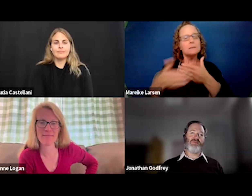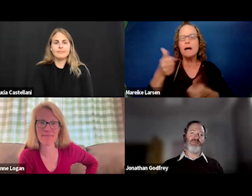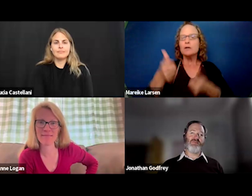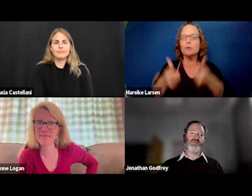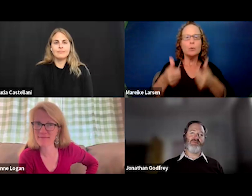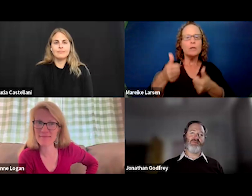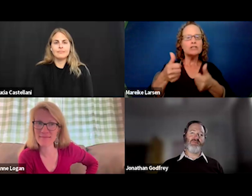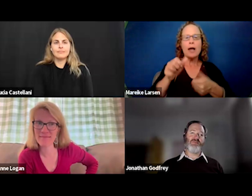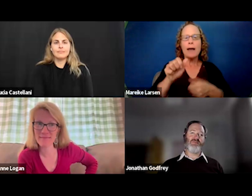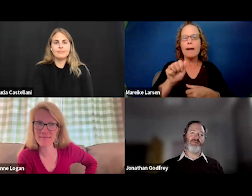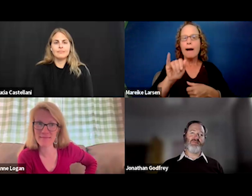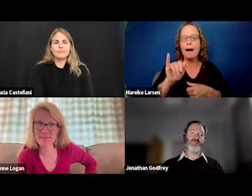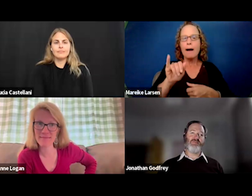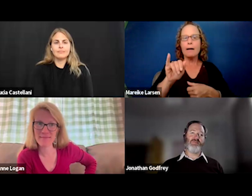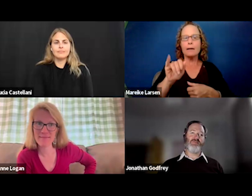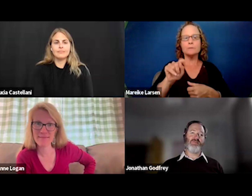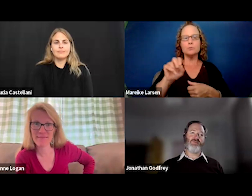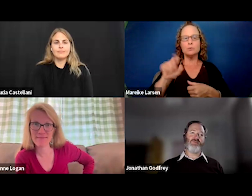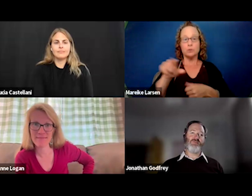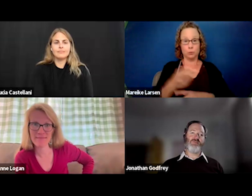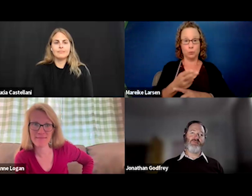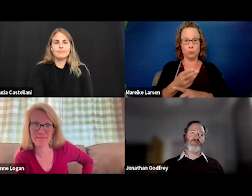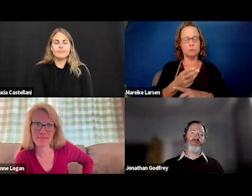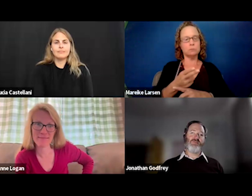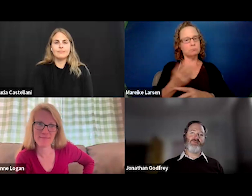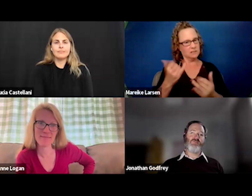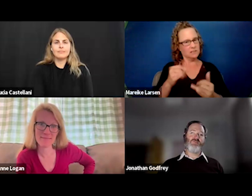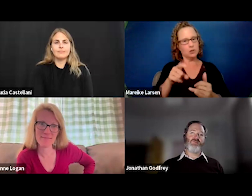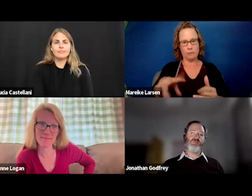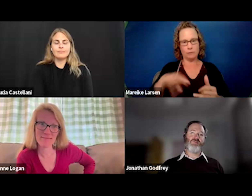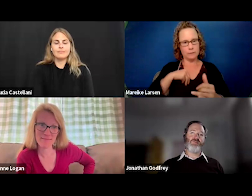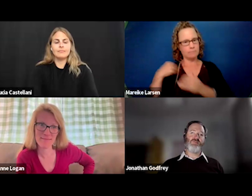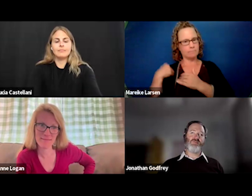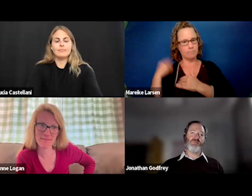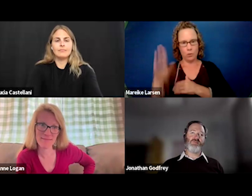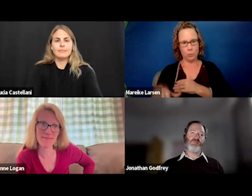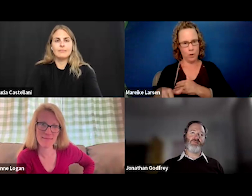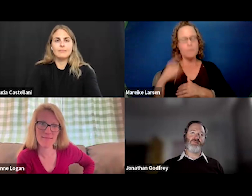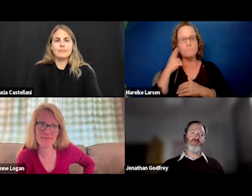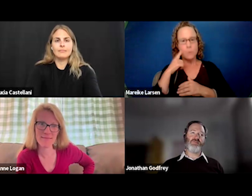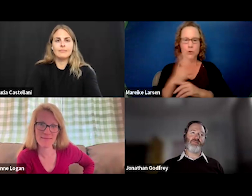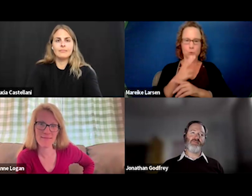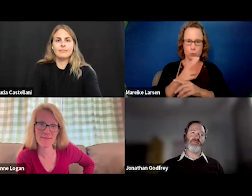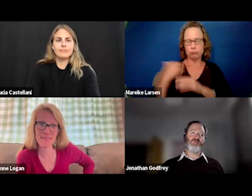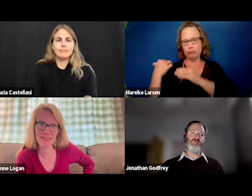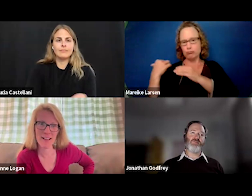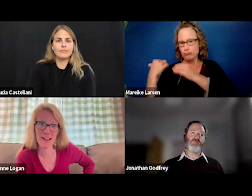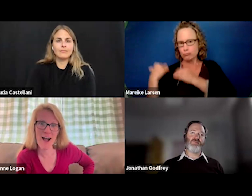And that's something to be aware of. And use it responsibly.